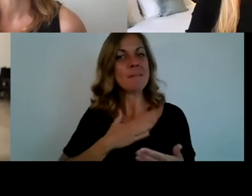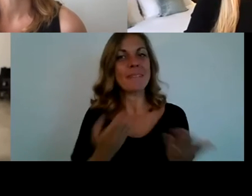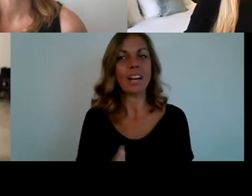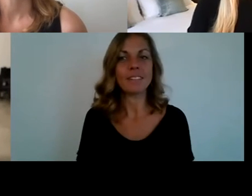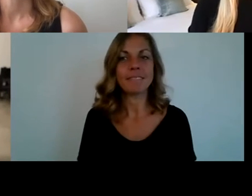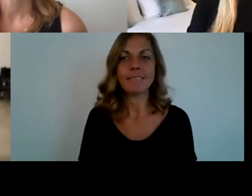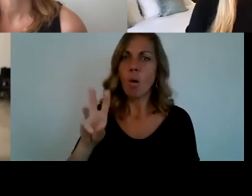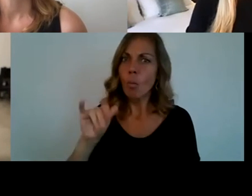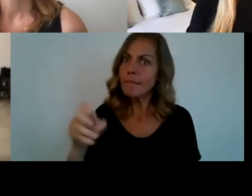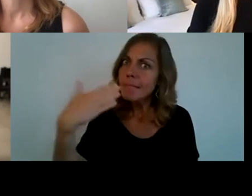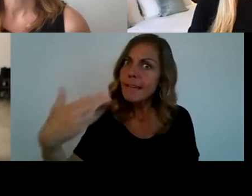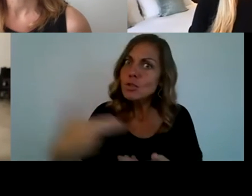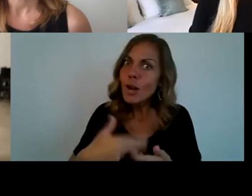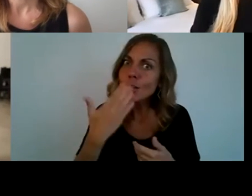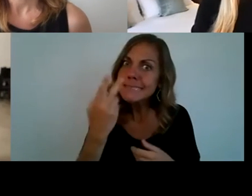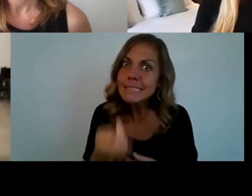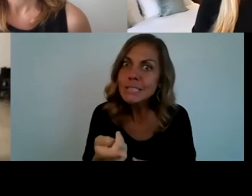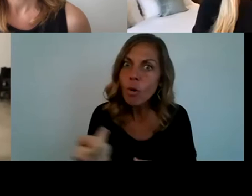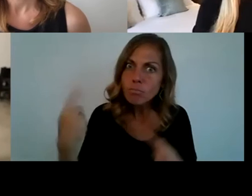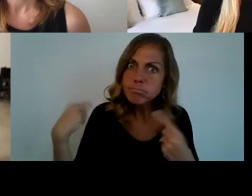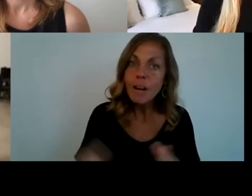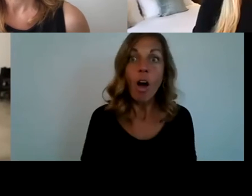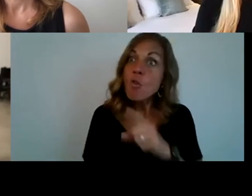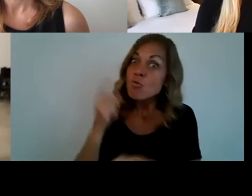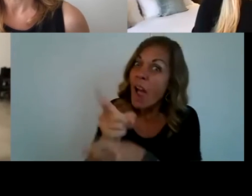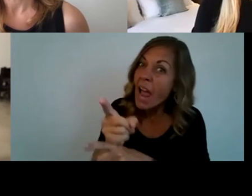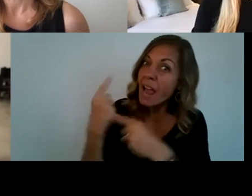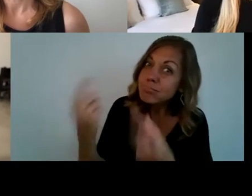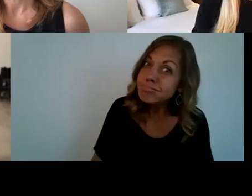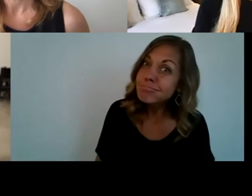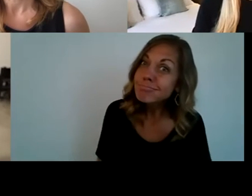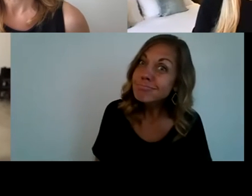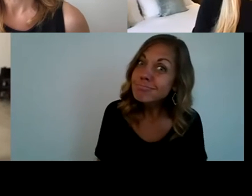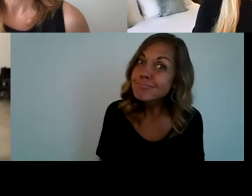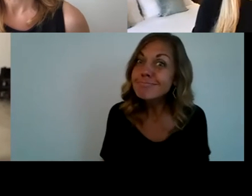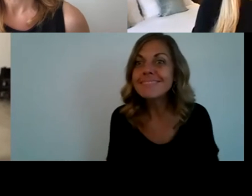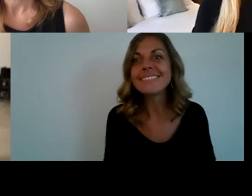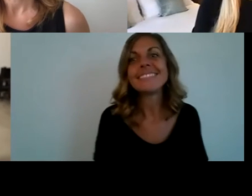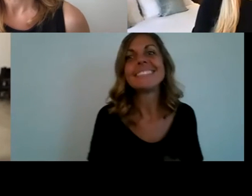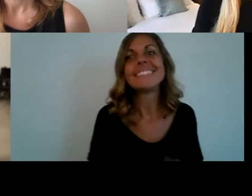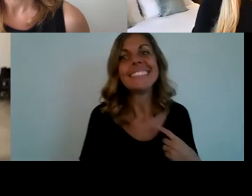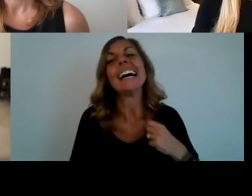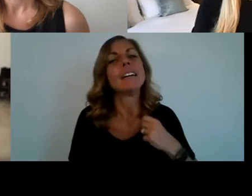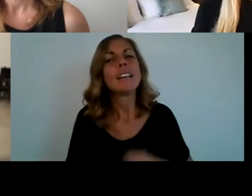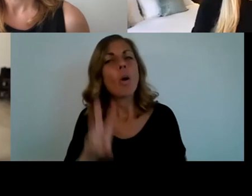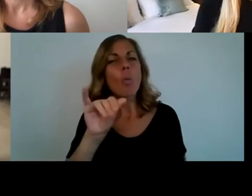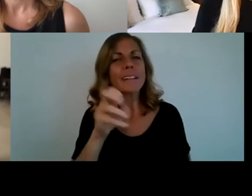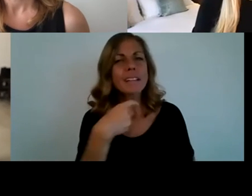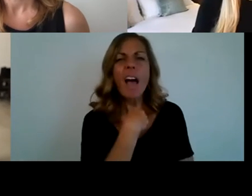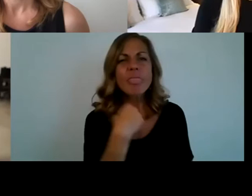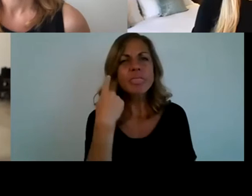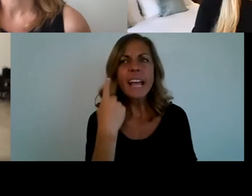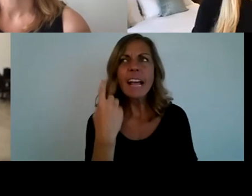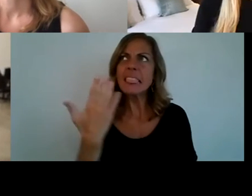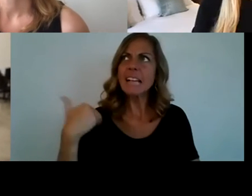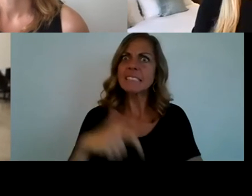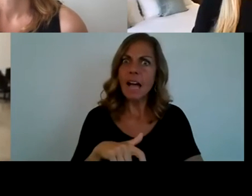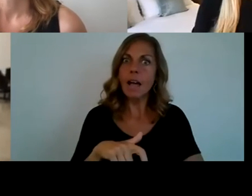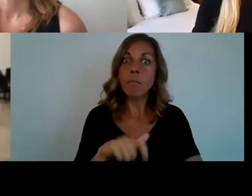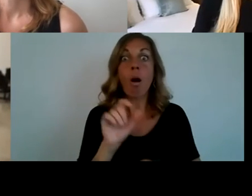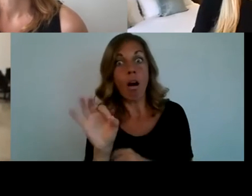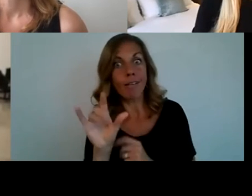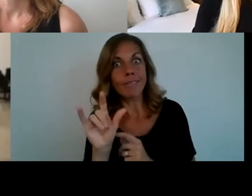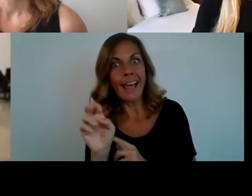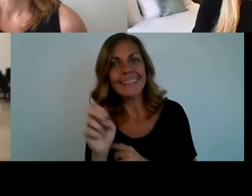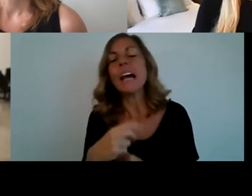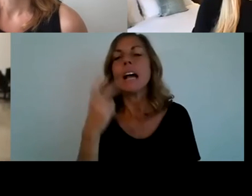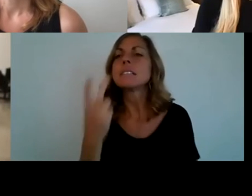Likewise, it's been a minute. The last time it was you and Gary speaking